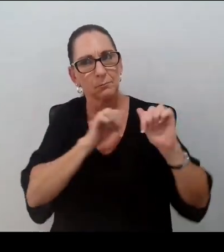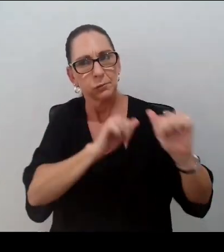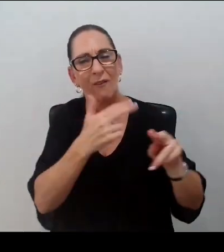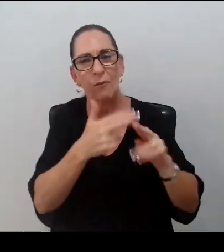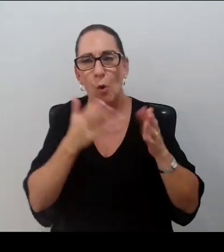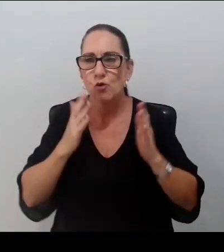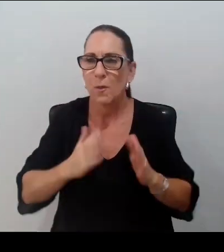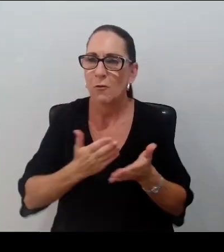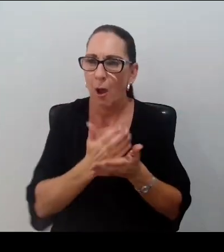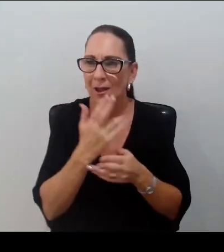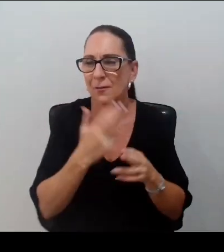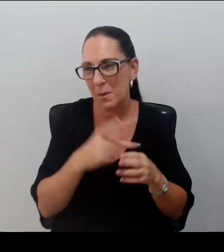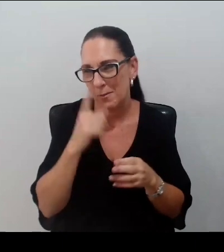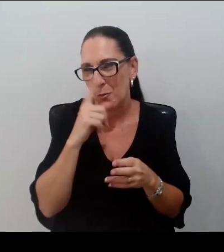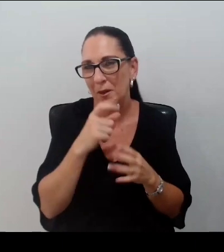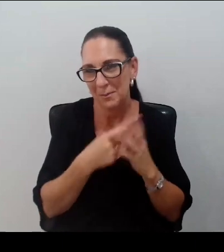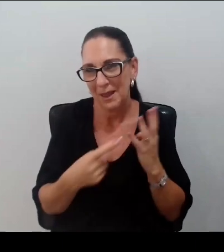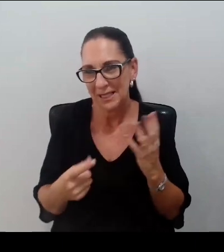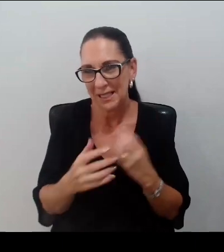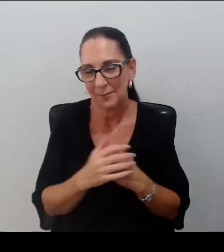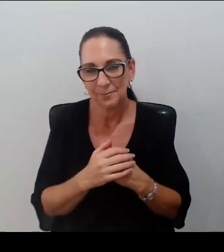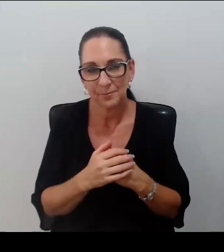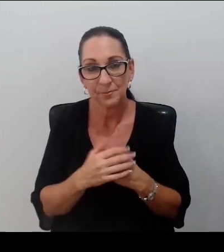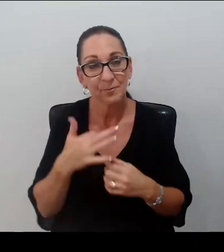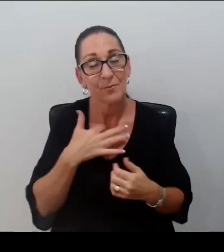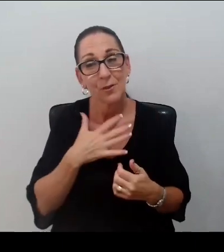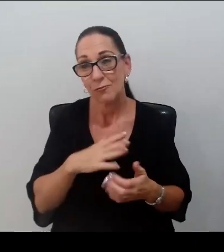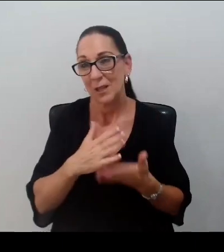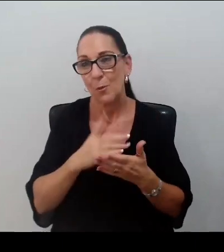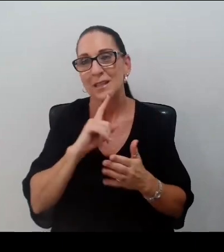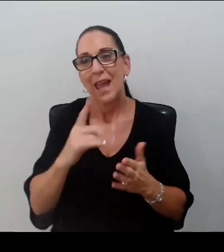and before I wrap up I'd like to thank Poppy for sharing her experience today